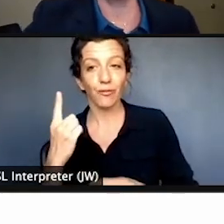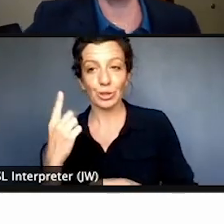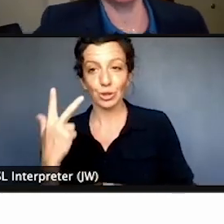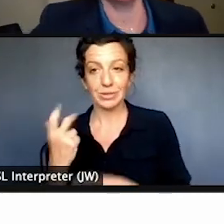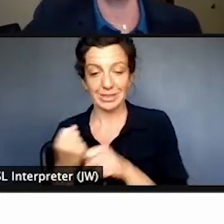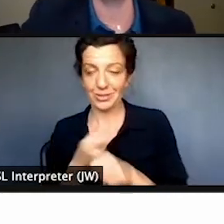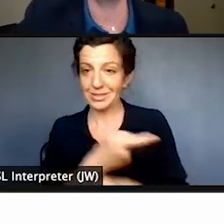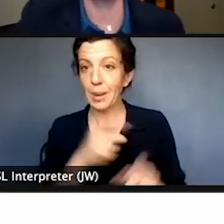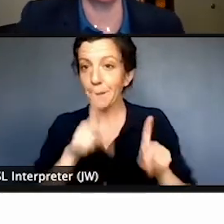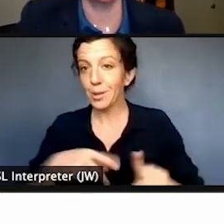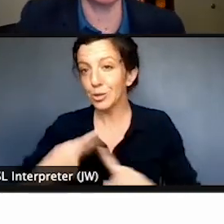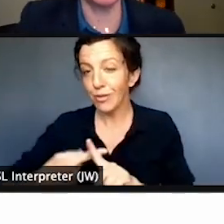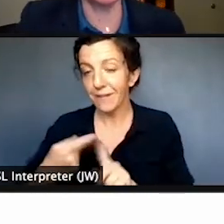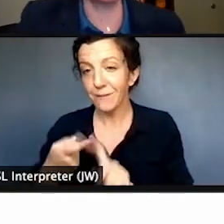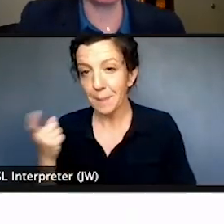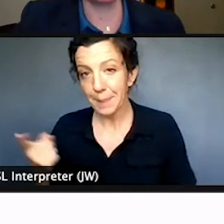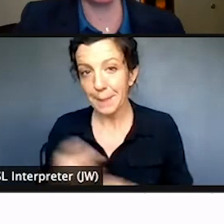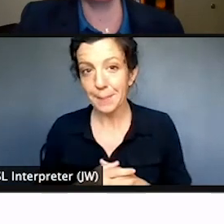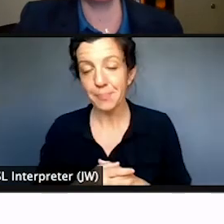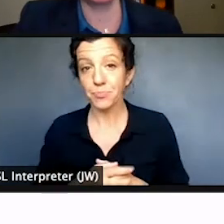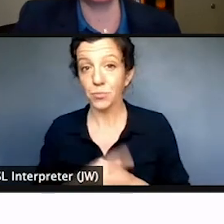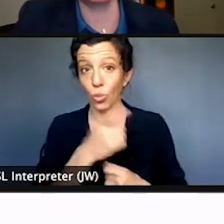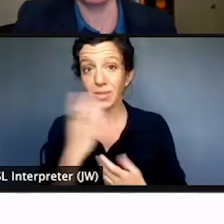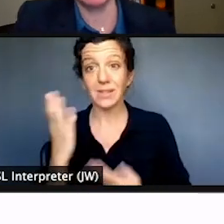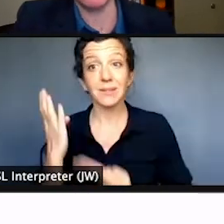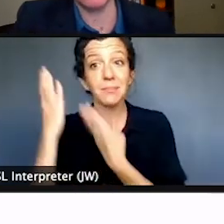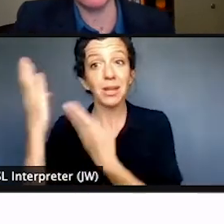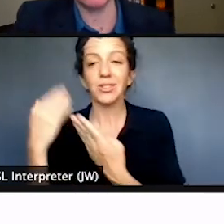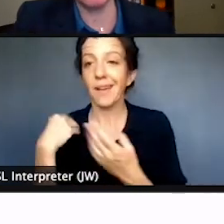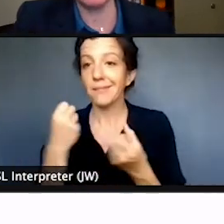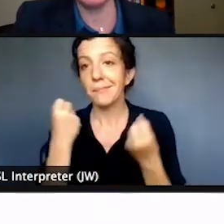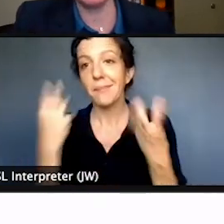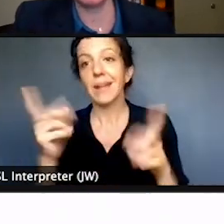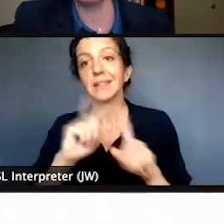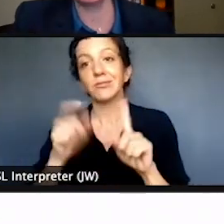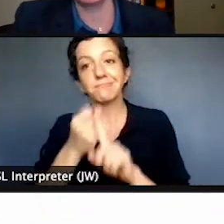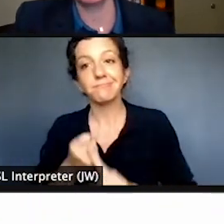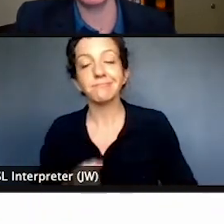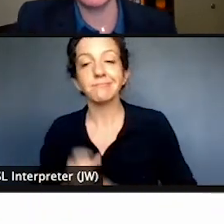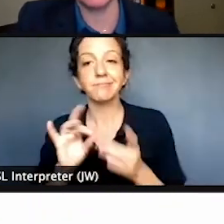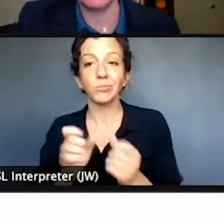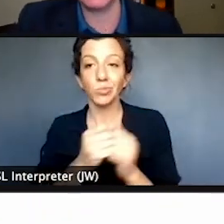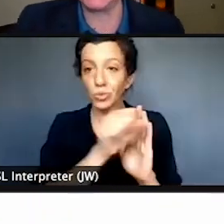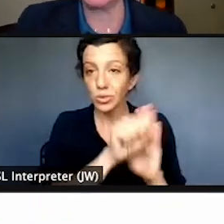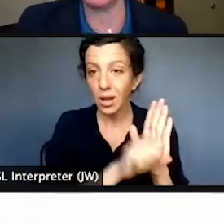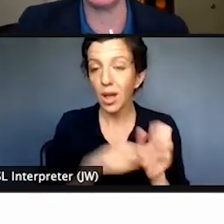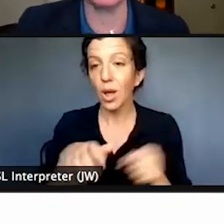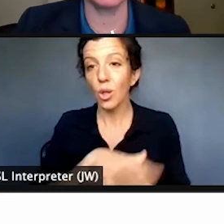Support is -- the Democratic Party, Green Party, Peace and Freedom are all in support. And the Republicans and Libertarians against.